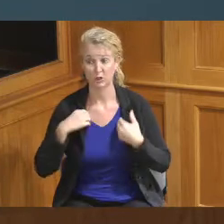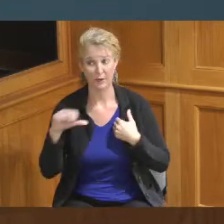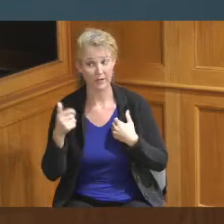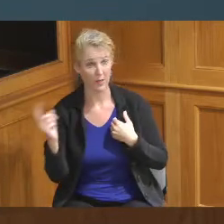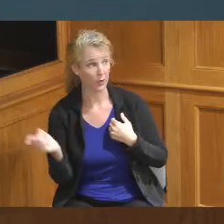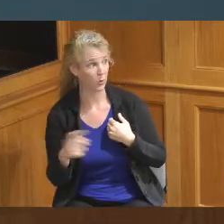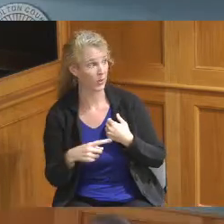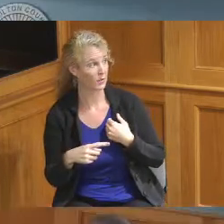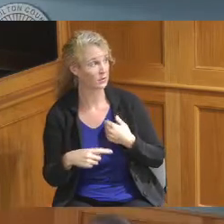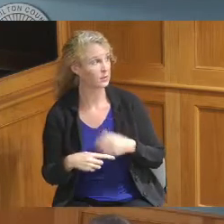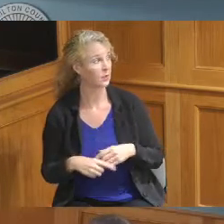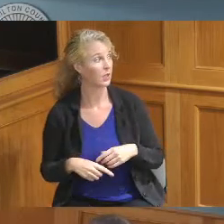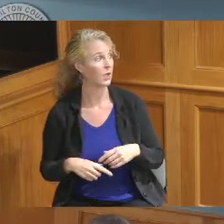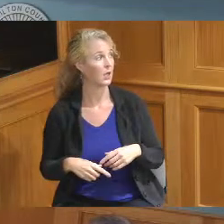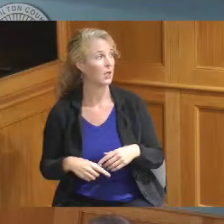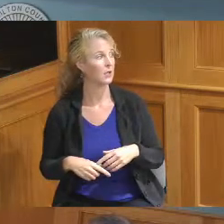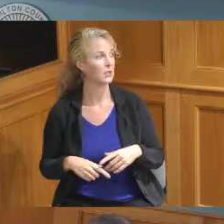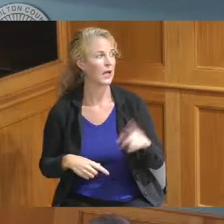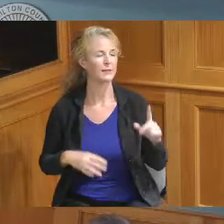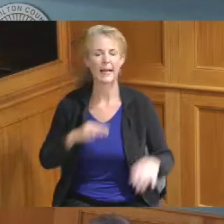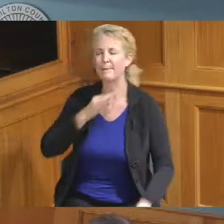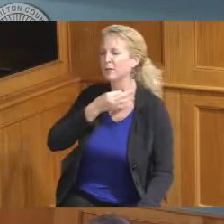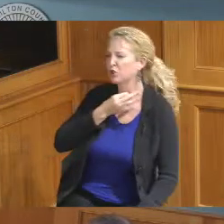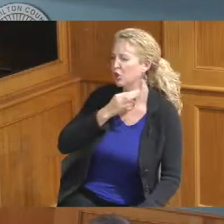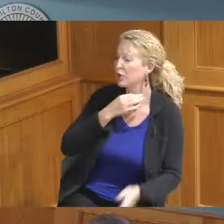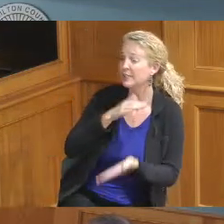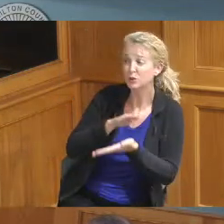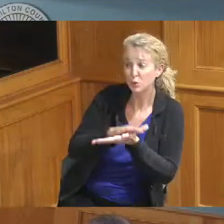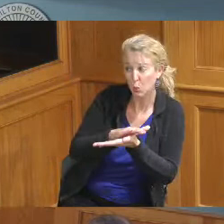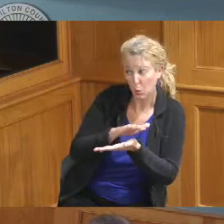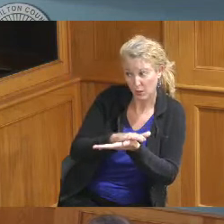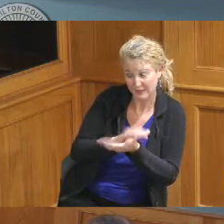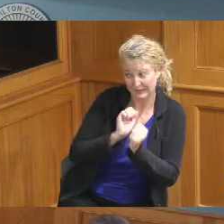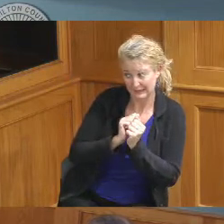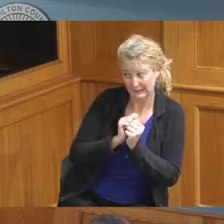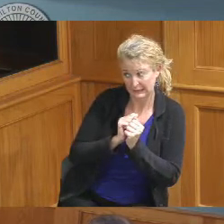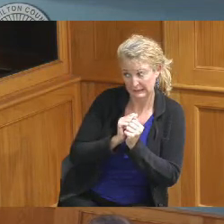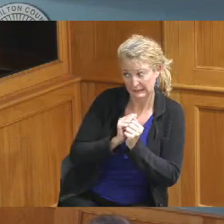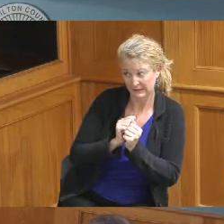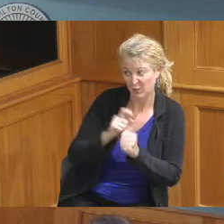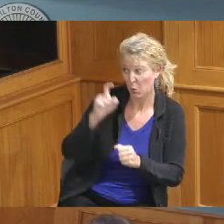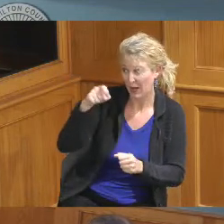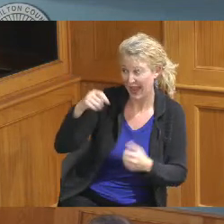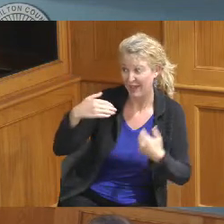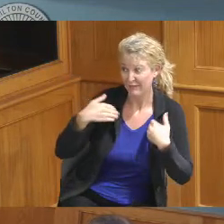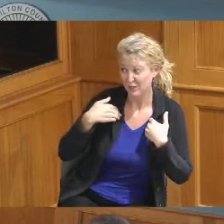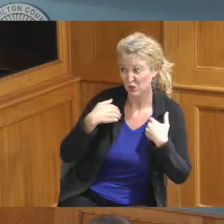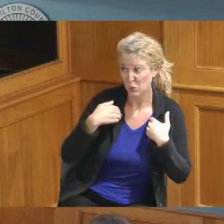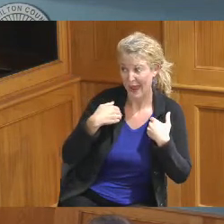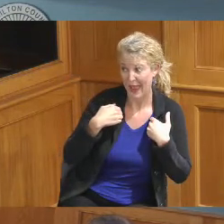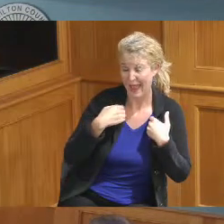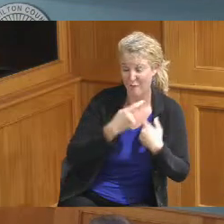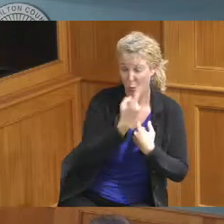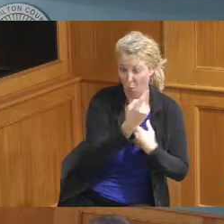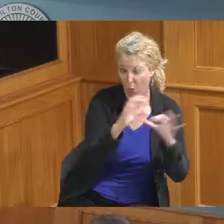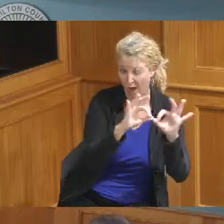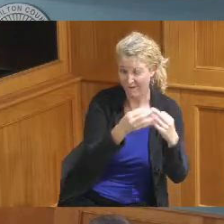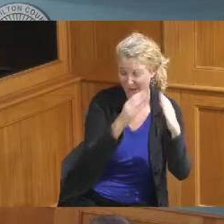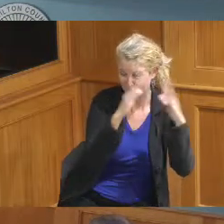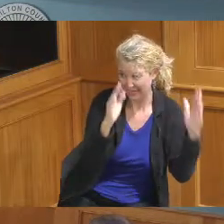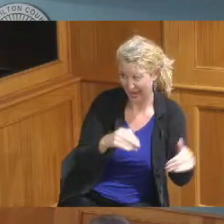I do have what about like schools can we go we have to have a single family household or so the